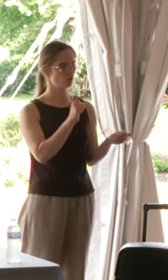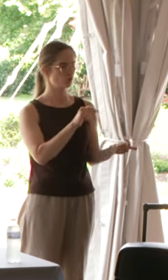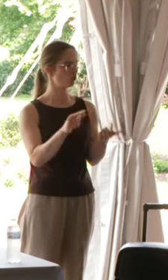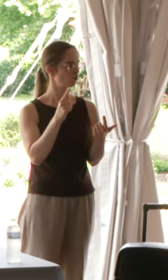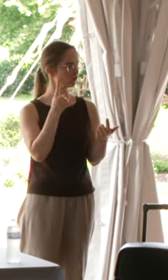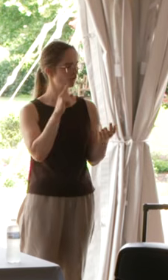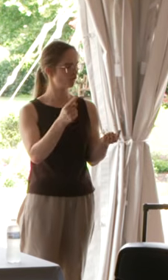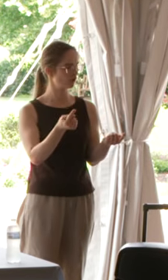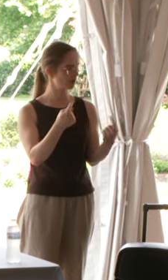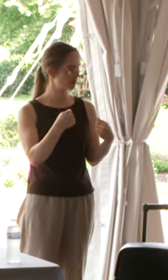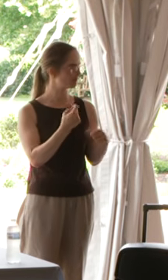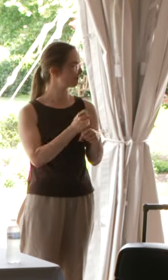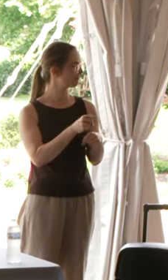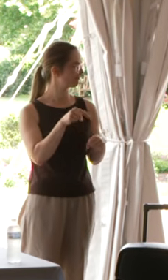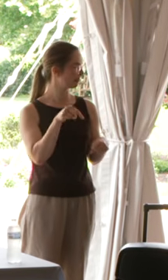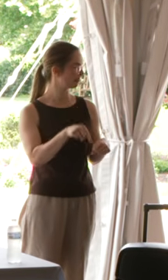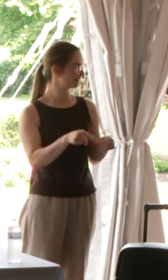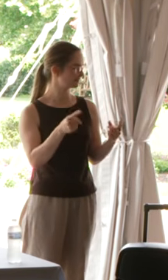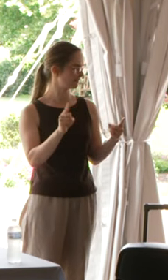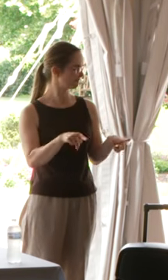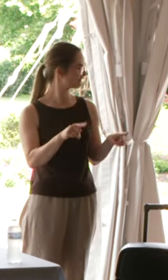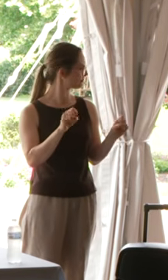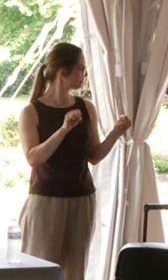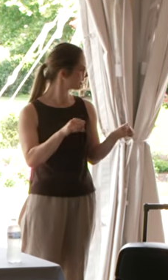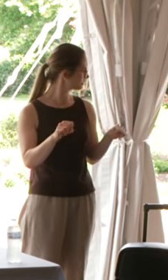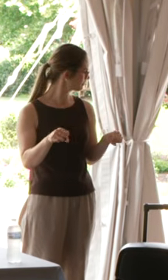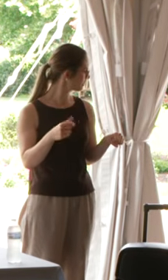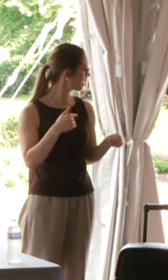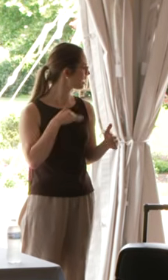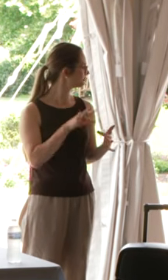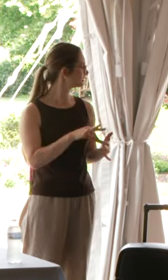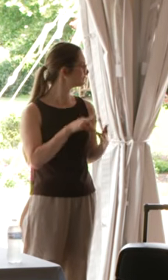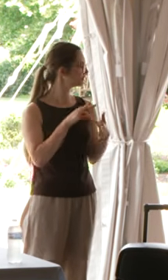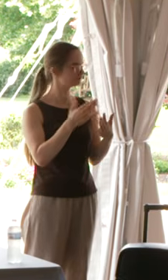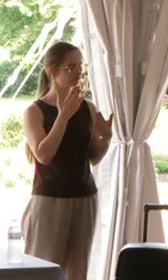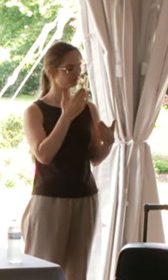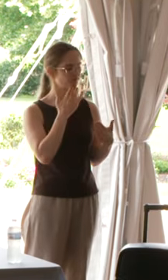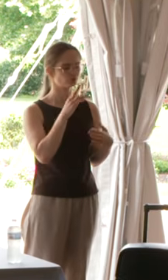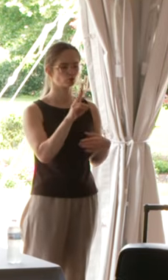who made this event possible. I'm especially grateful to the U.S. Department of Health and